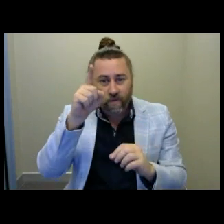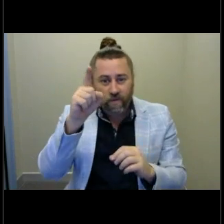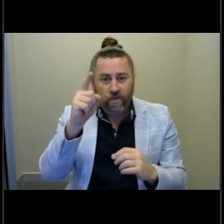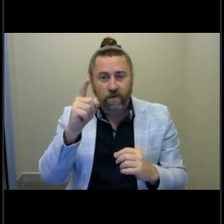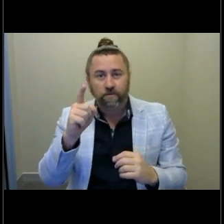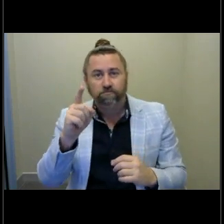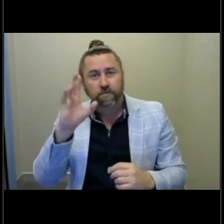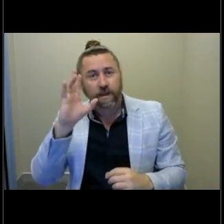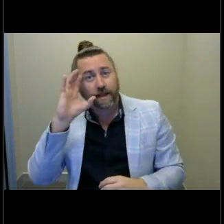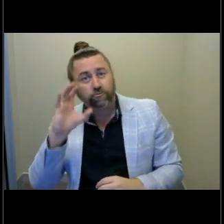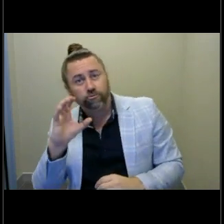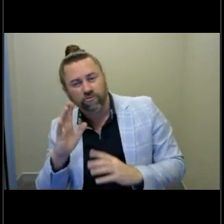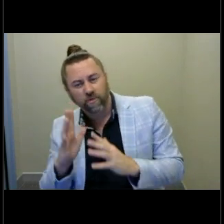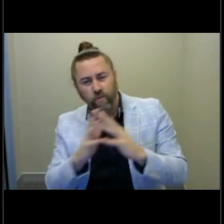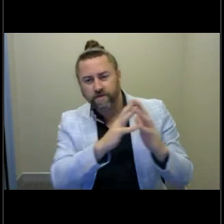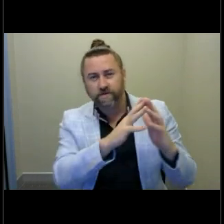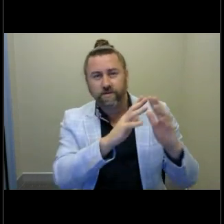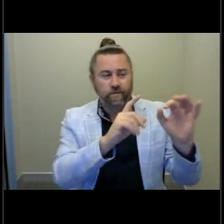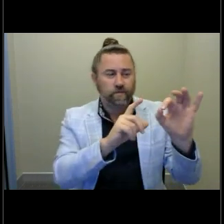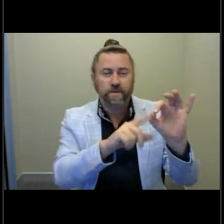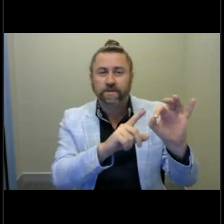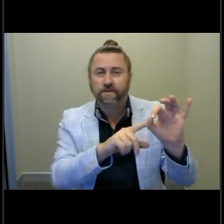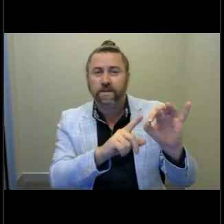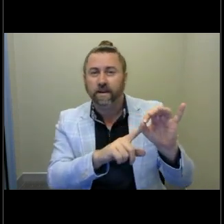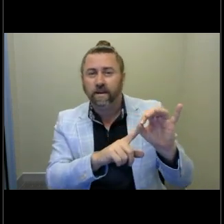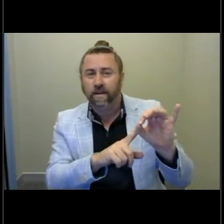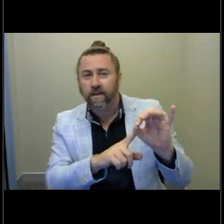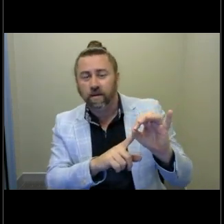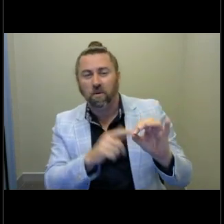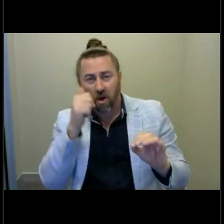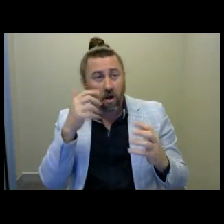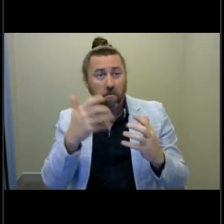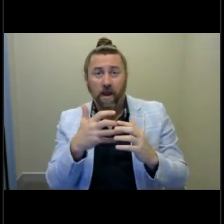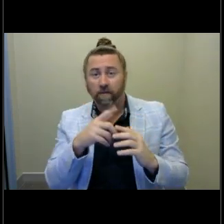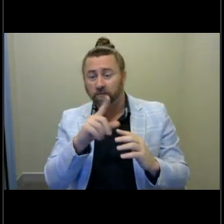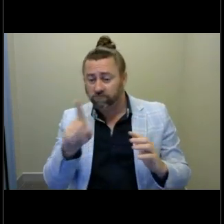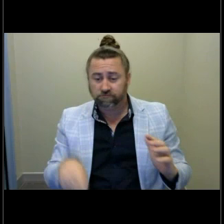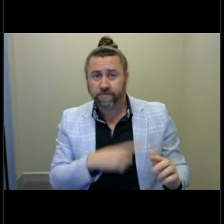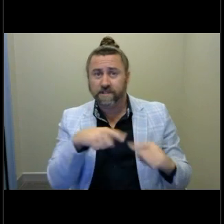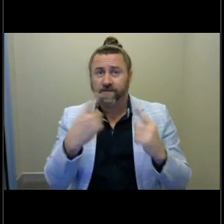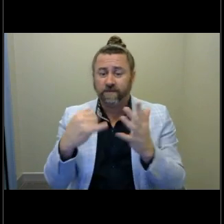I know we always have quite a few people from outside of Queensland as well.